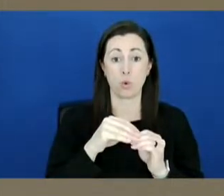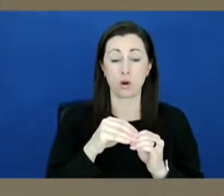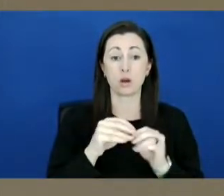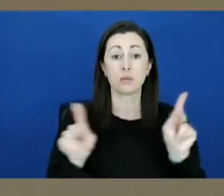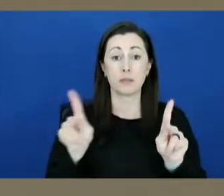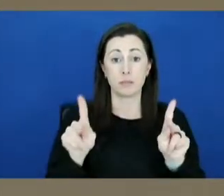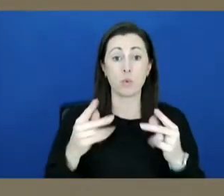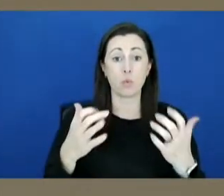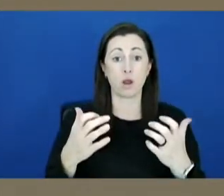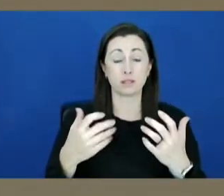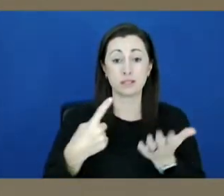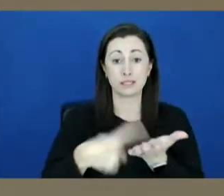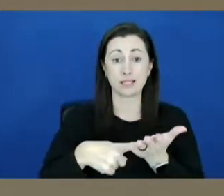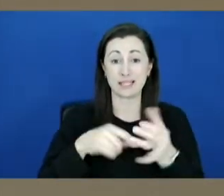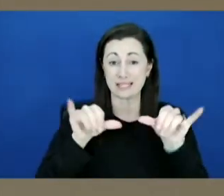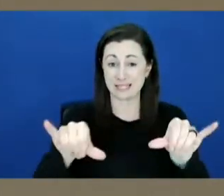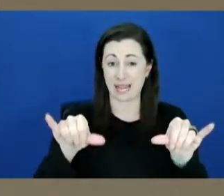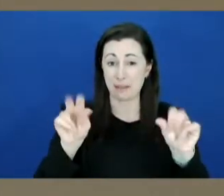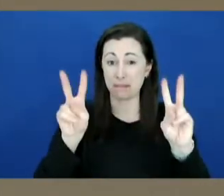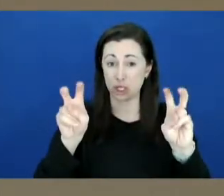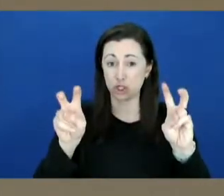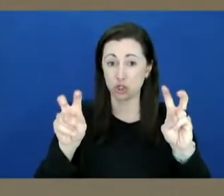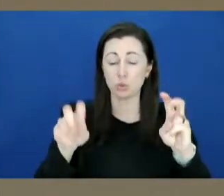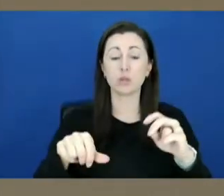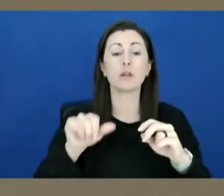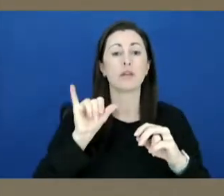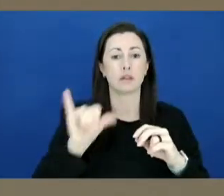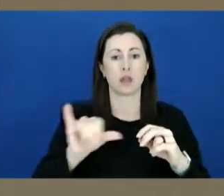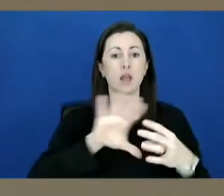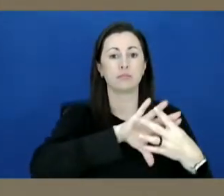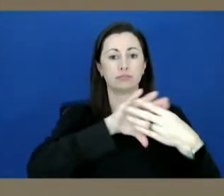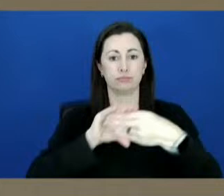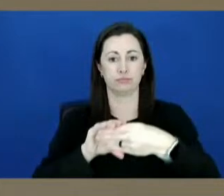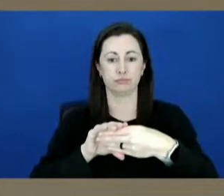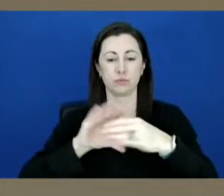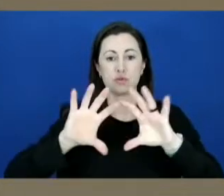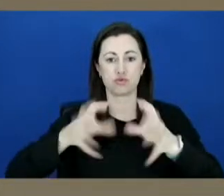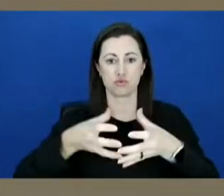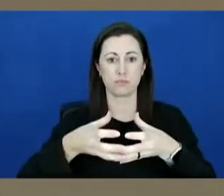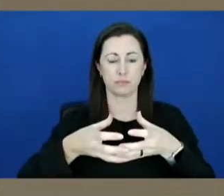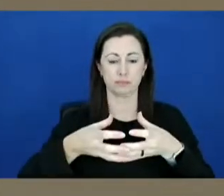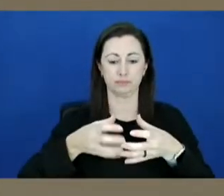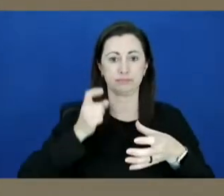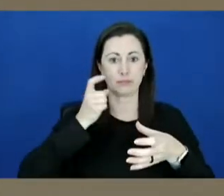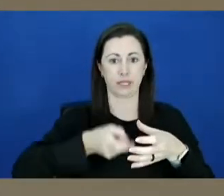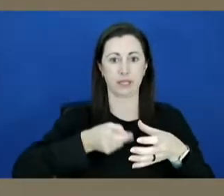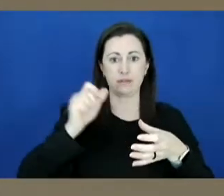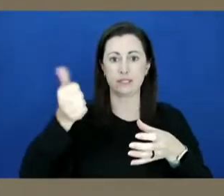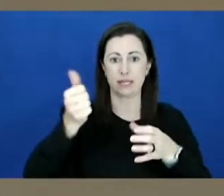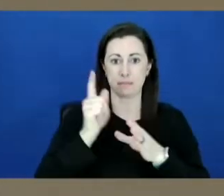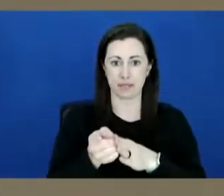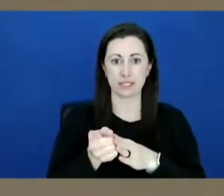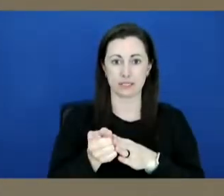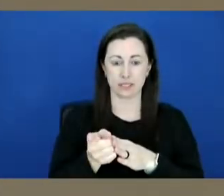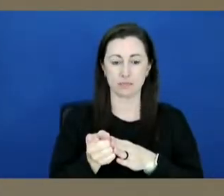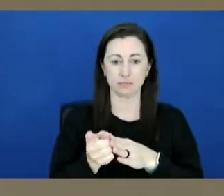SPEAKERS WHO WISH TO SPEAK CONCERNING THE SAME MATTER, IN WHICH CASE ALL PERSONS WISHING